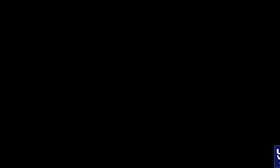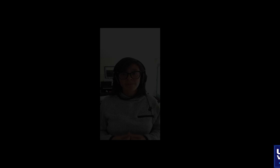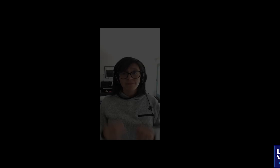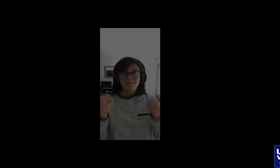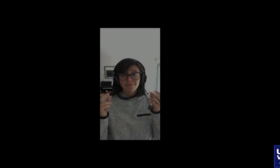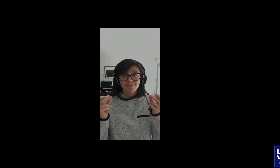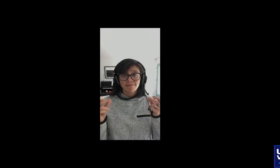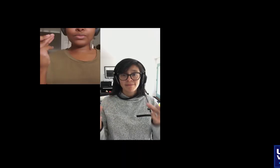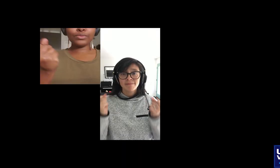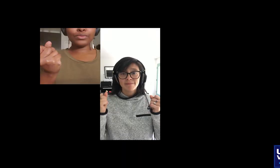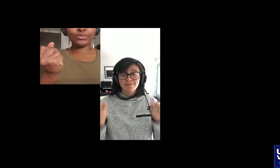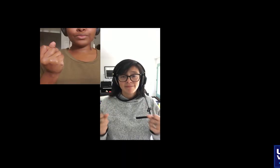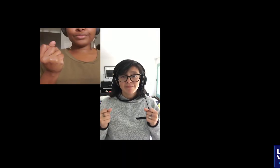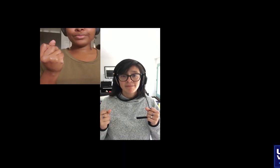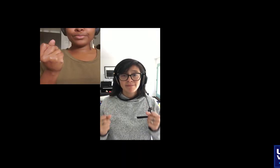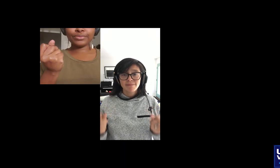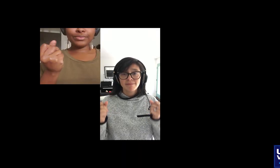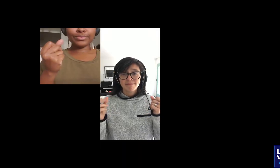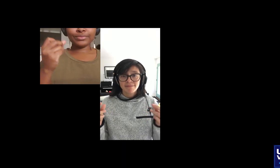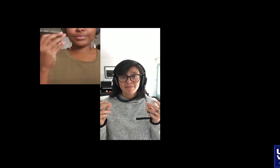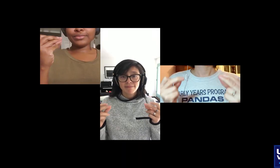(choir snapping)